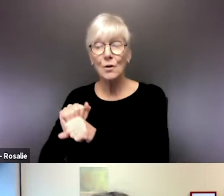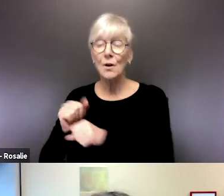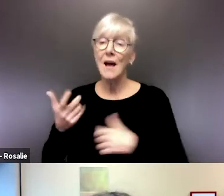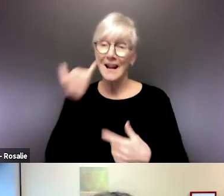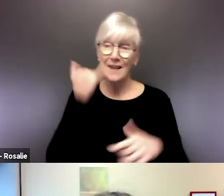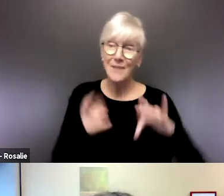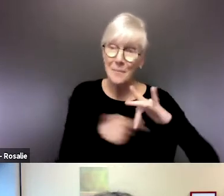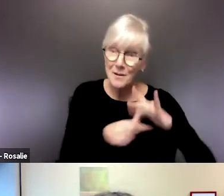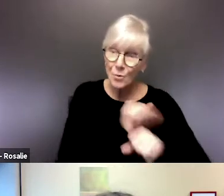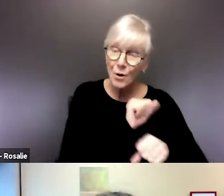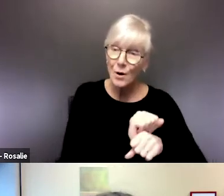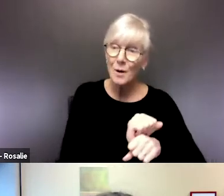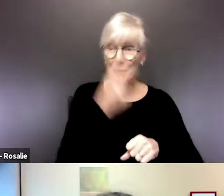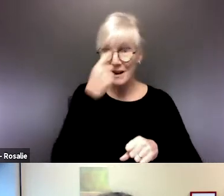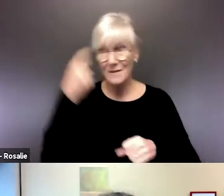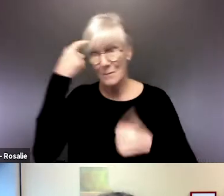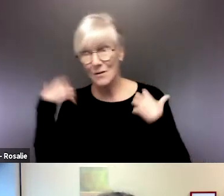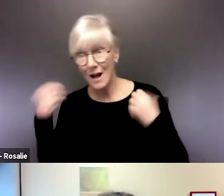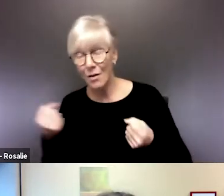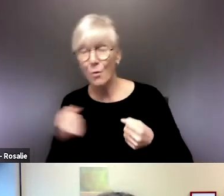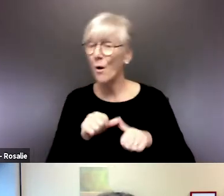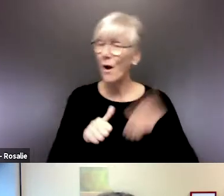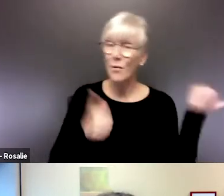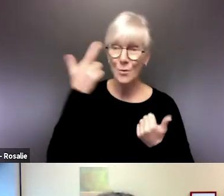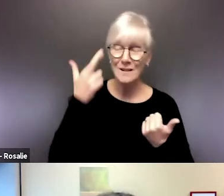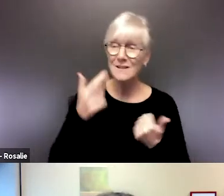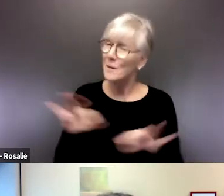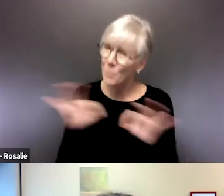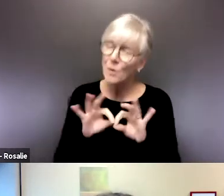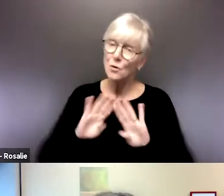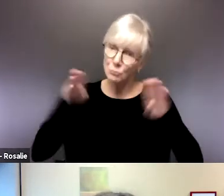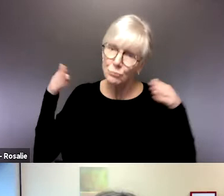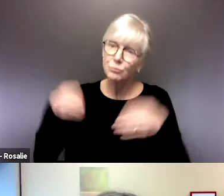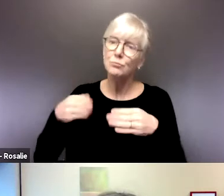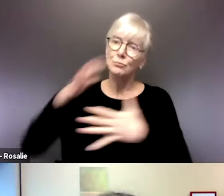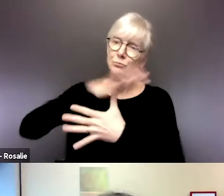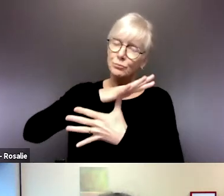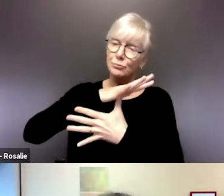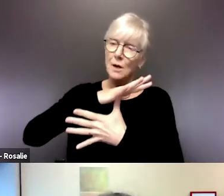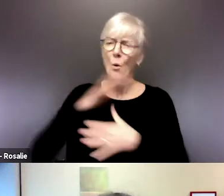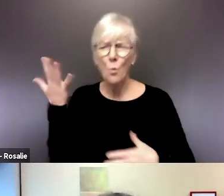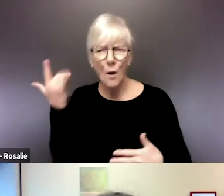The answer always depends on the ability to consider work and the return to work process, even